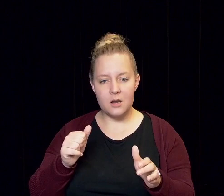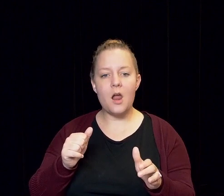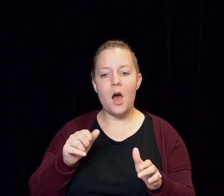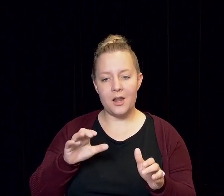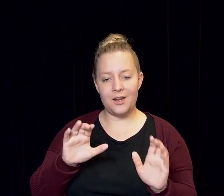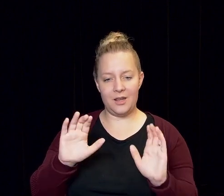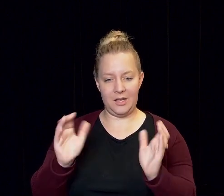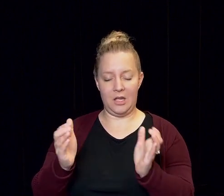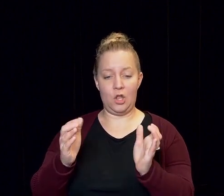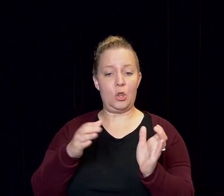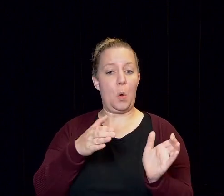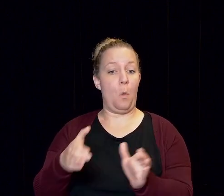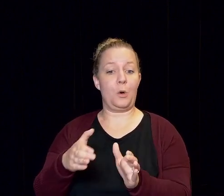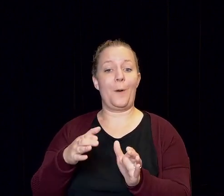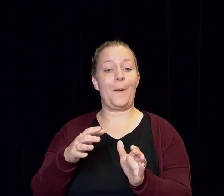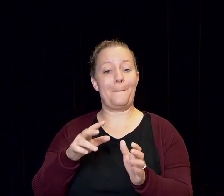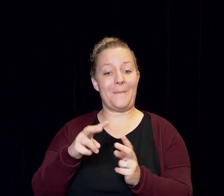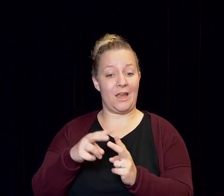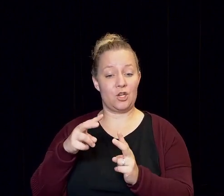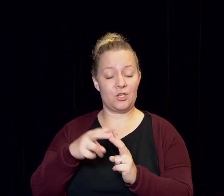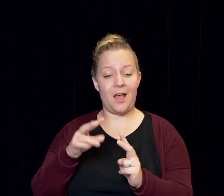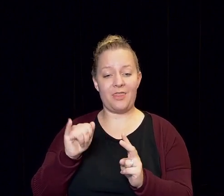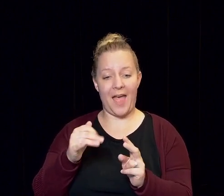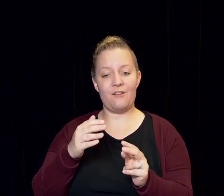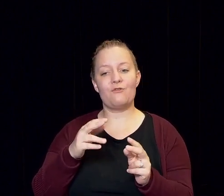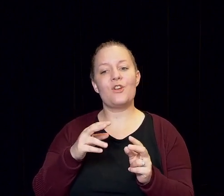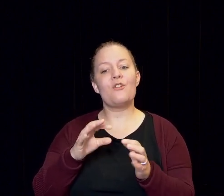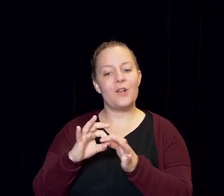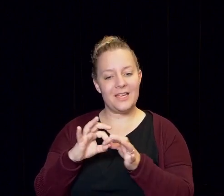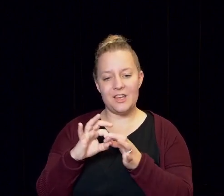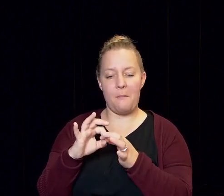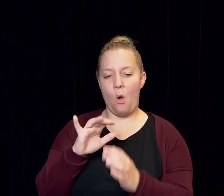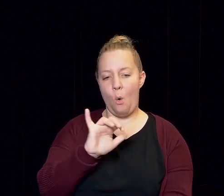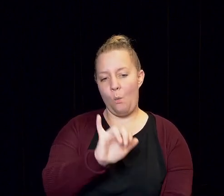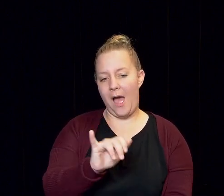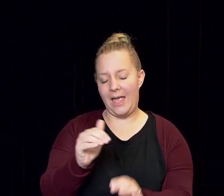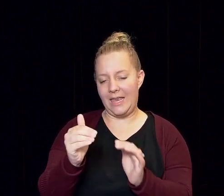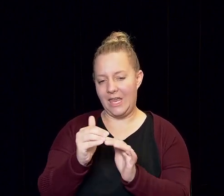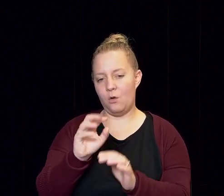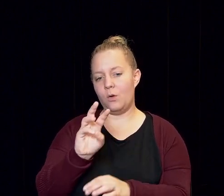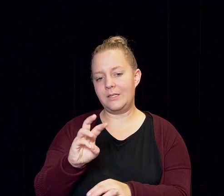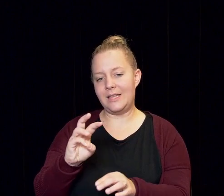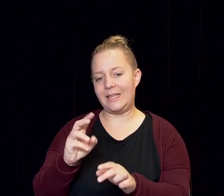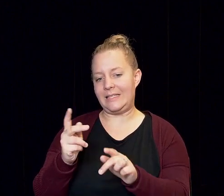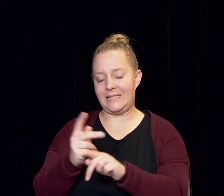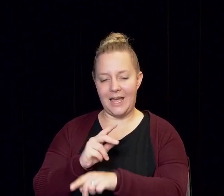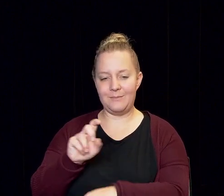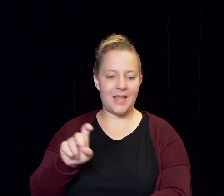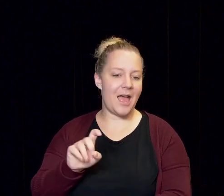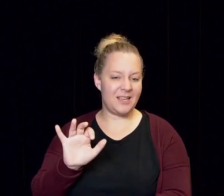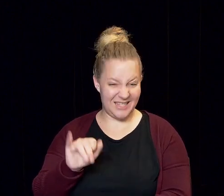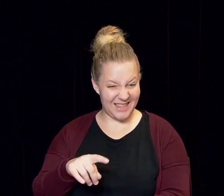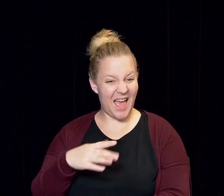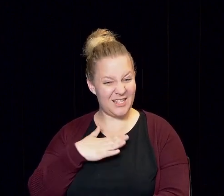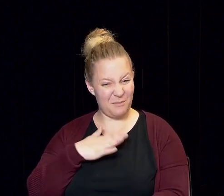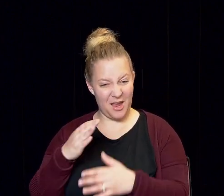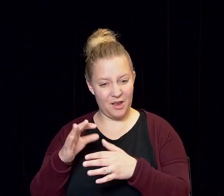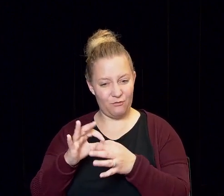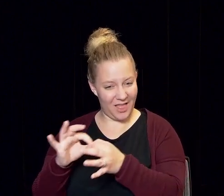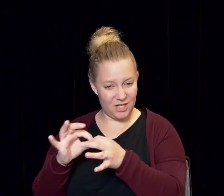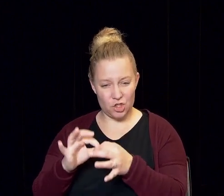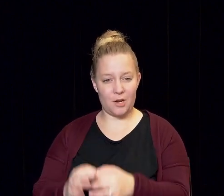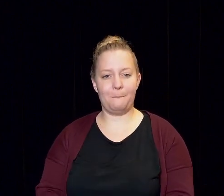So here, I know that the relationship was y equals 6 times the x and that would be my relationship.